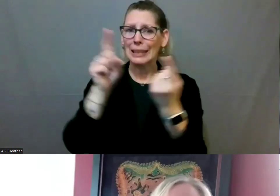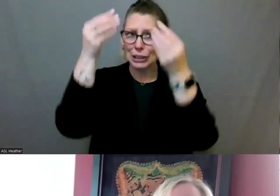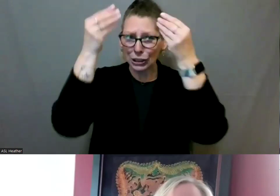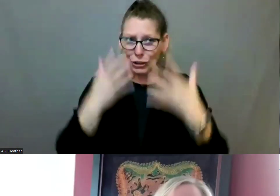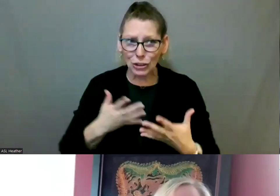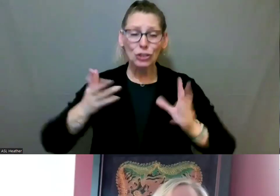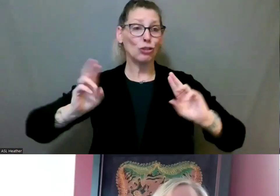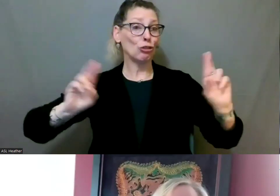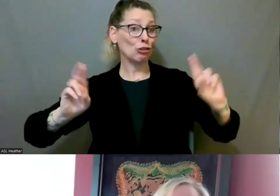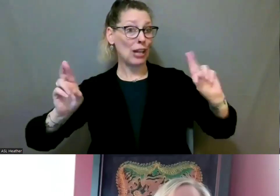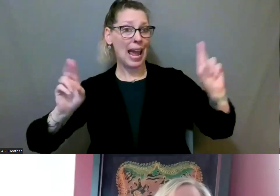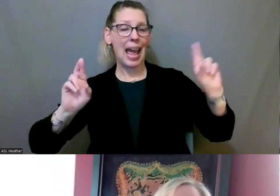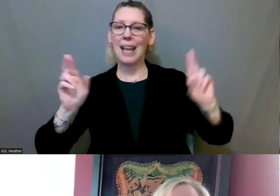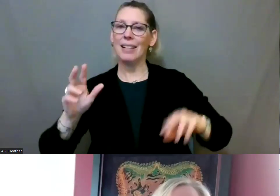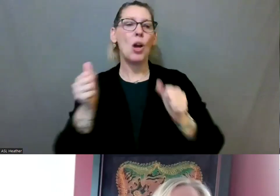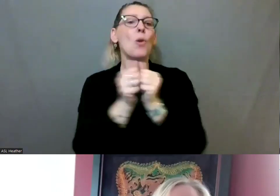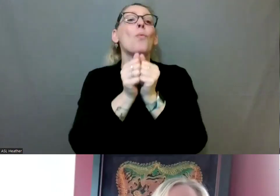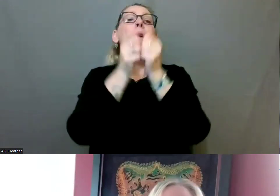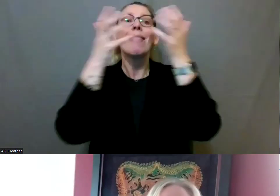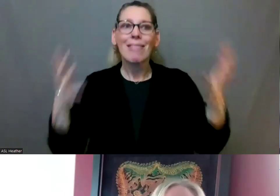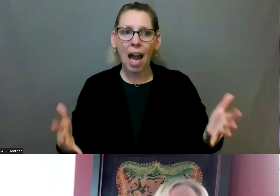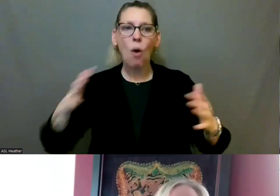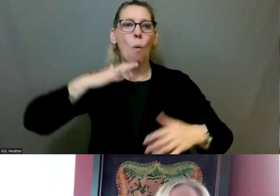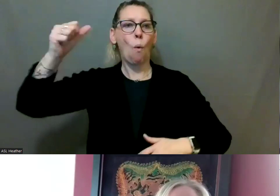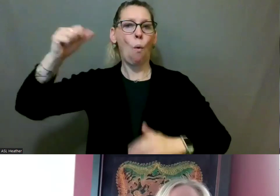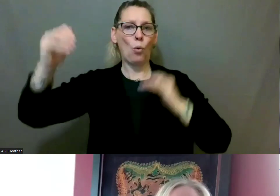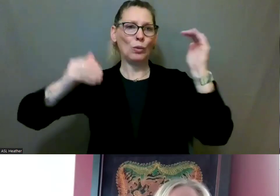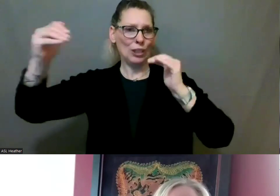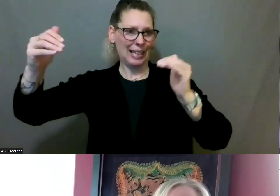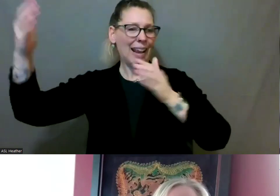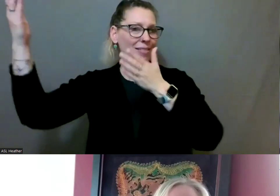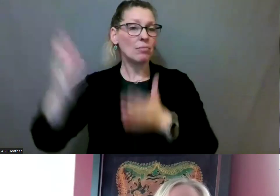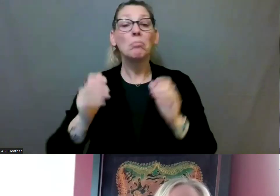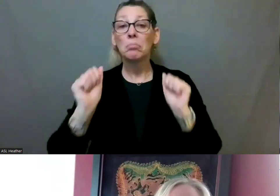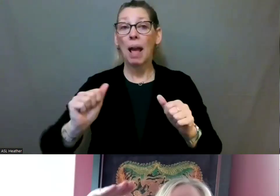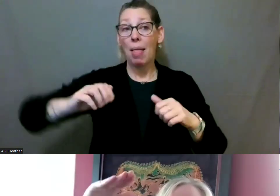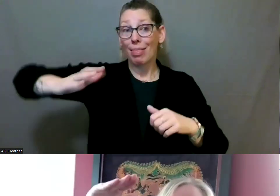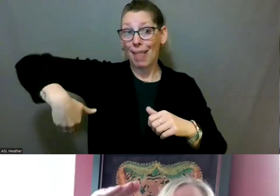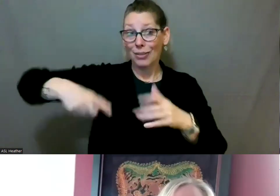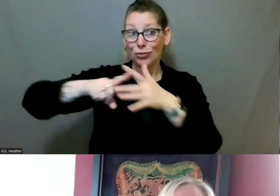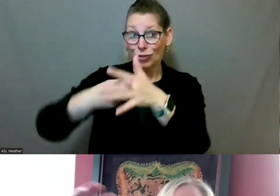ready without older kids on campus. You can do that through late starts and the older